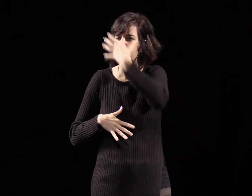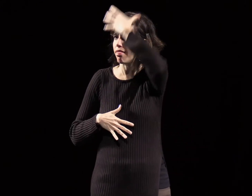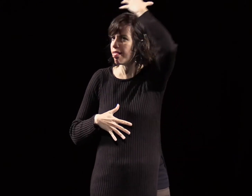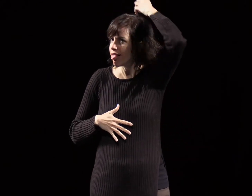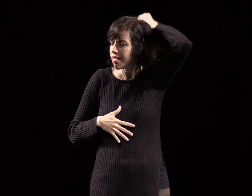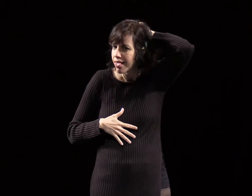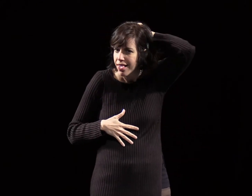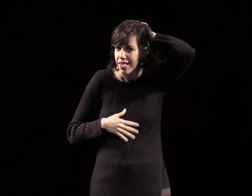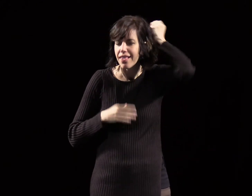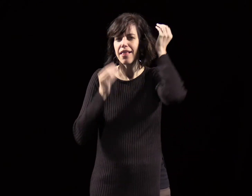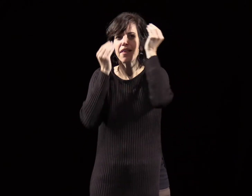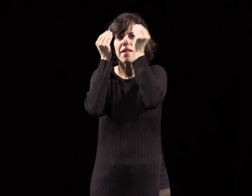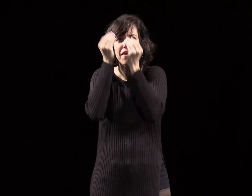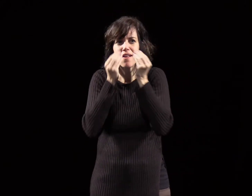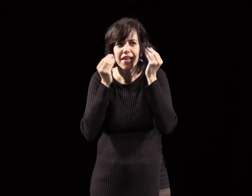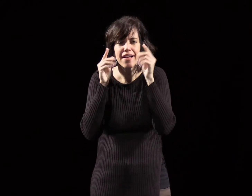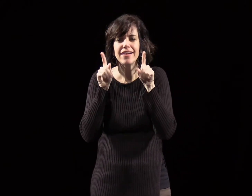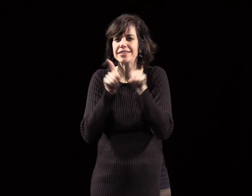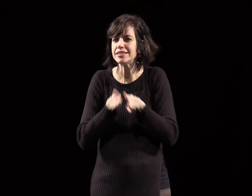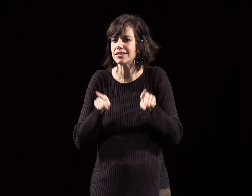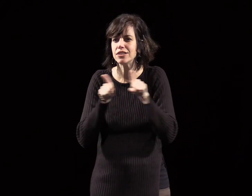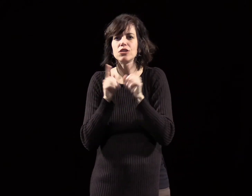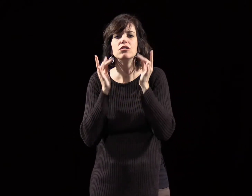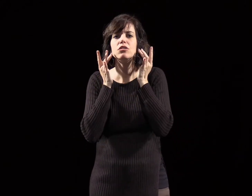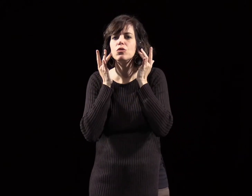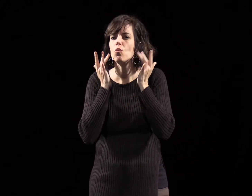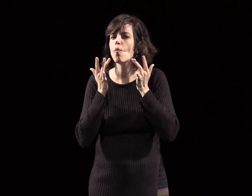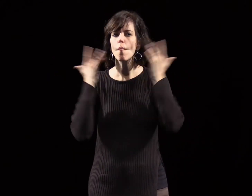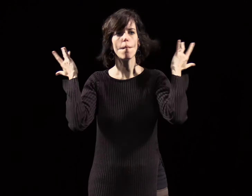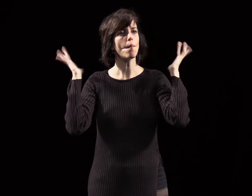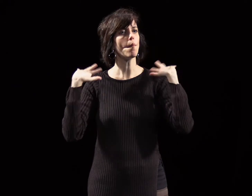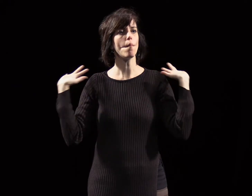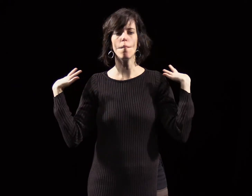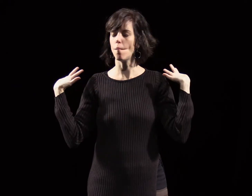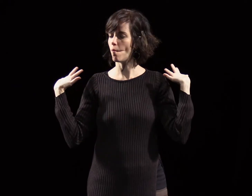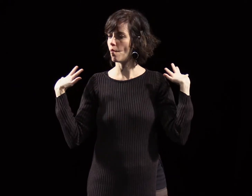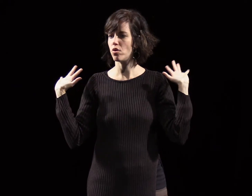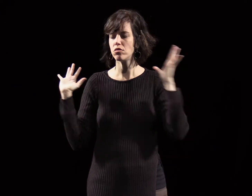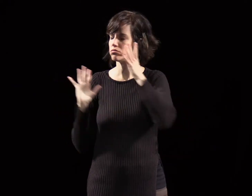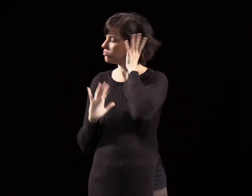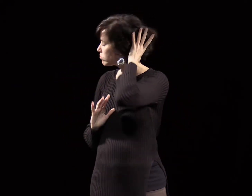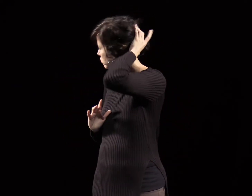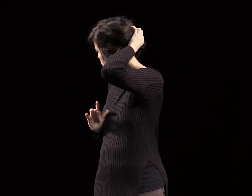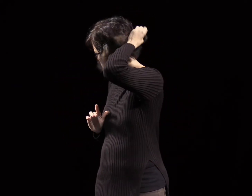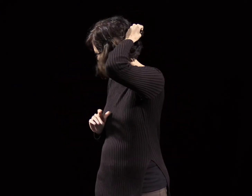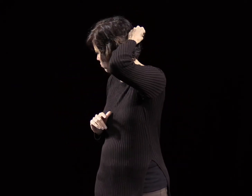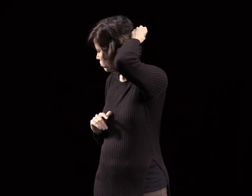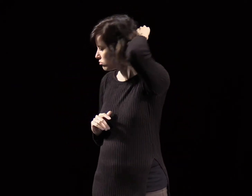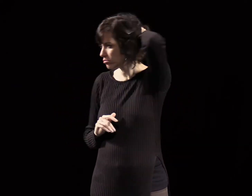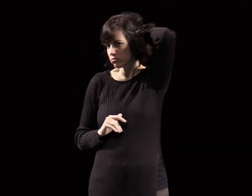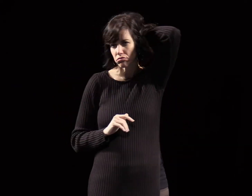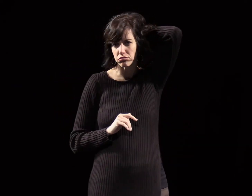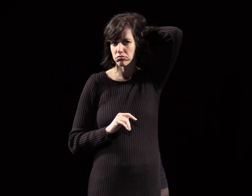I made sure that I wore the same outfit. I had my hair pulled back, had the same makeup. I didn't wear any jewelry.